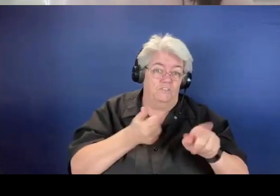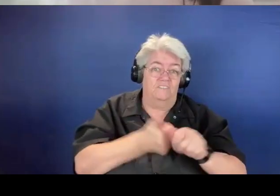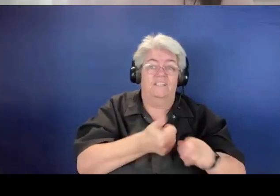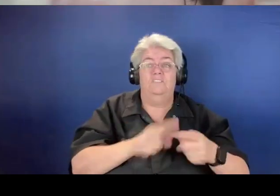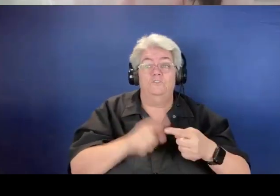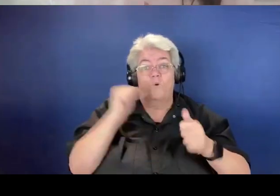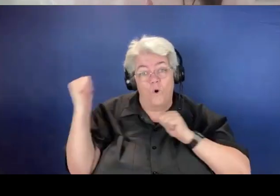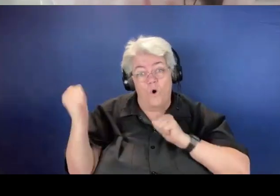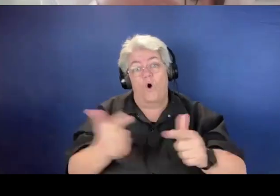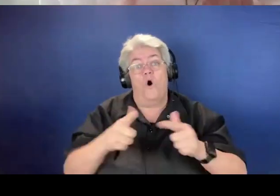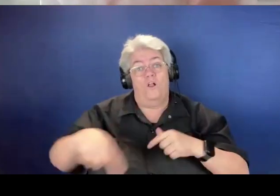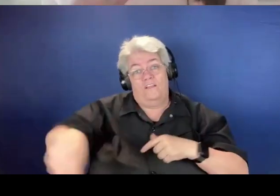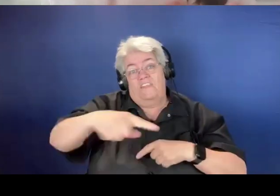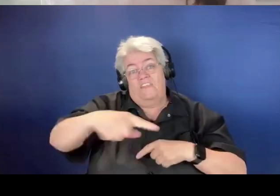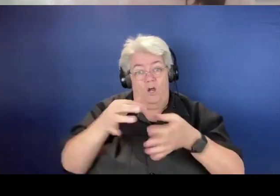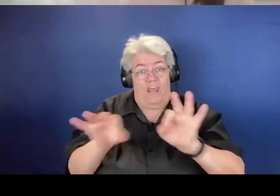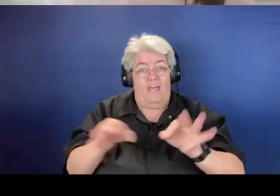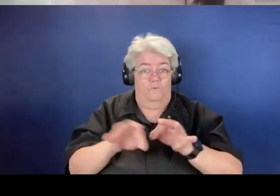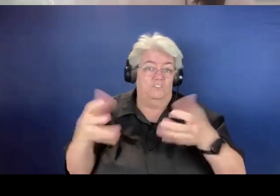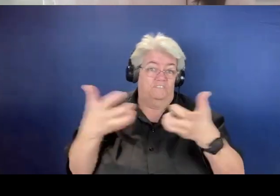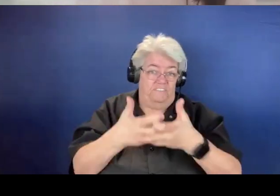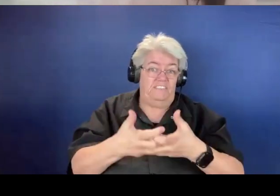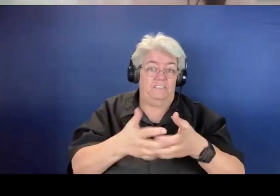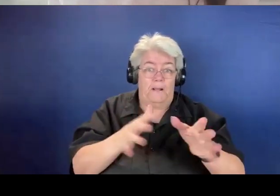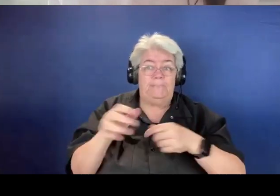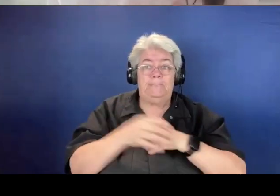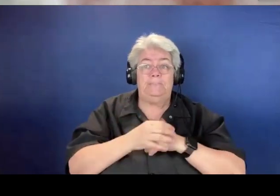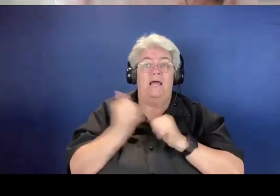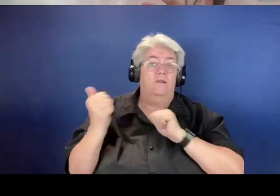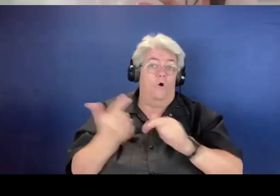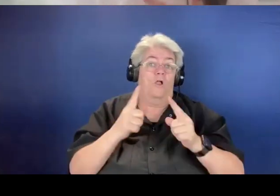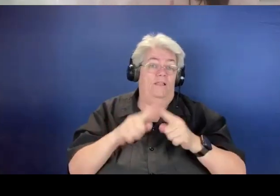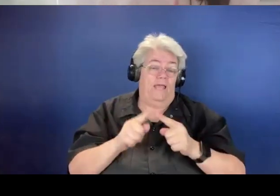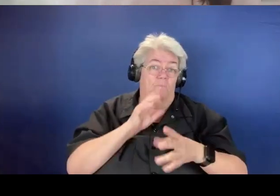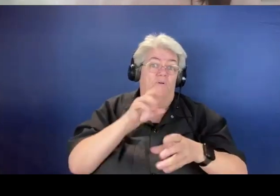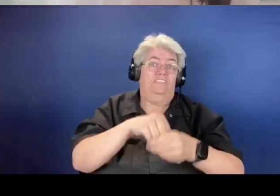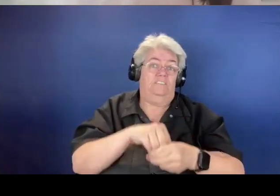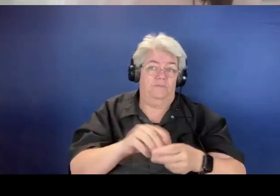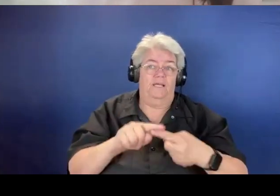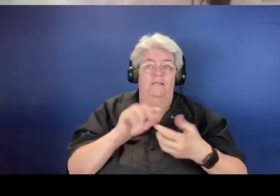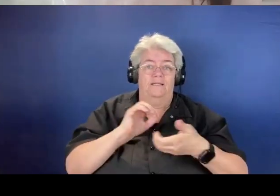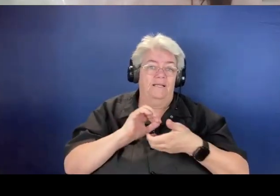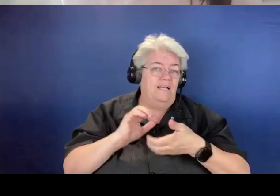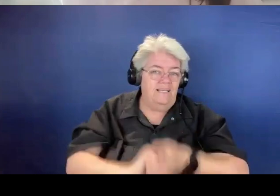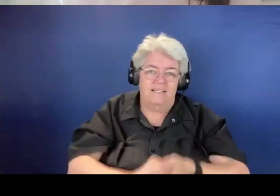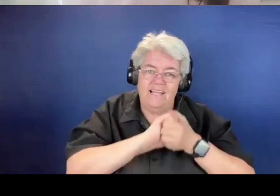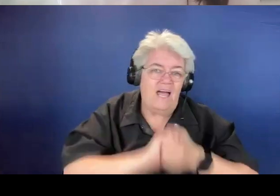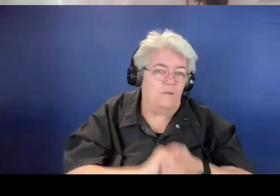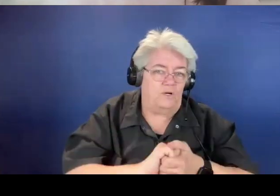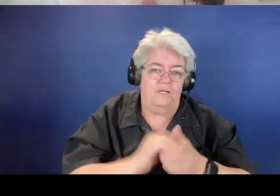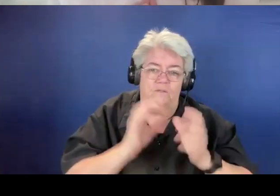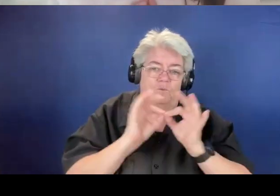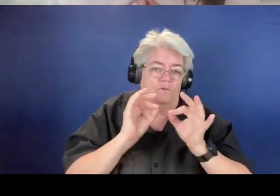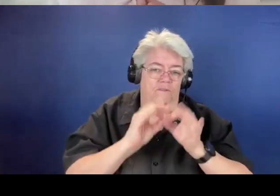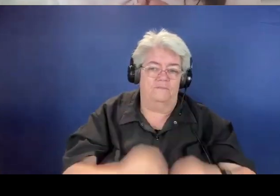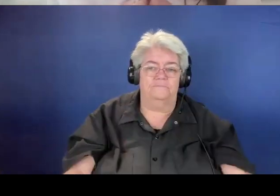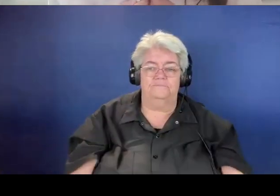needs were met, and everybody was able to participate, collaborate, collaborate, collaborate.